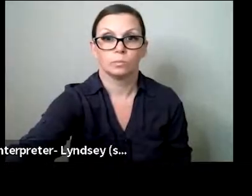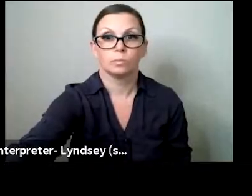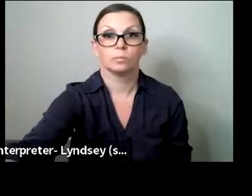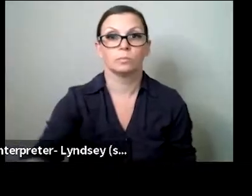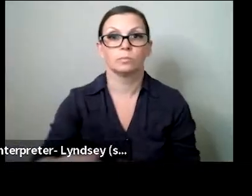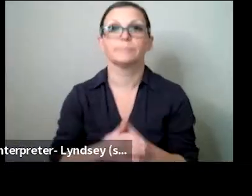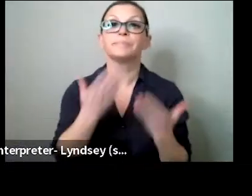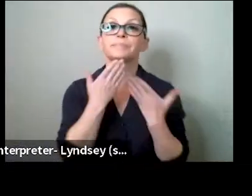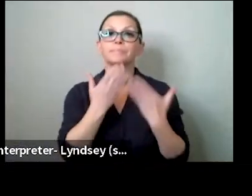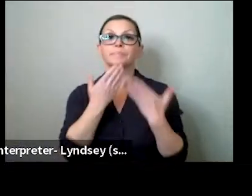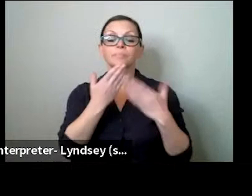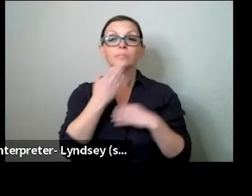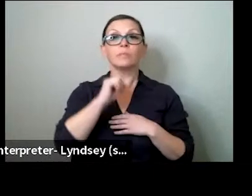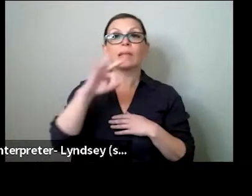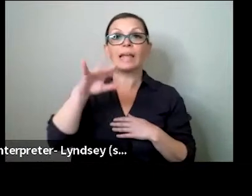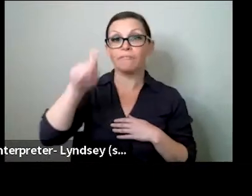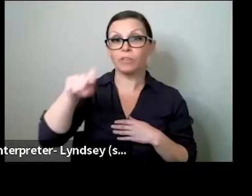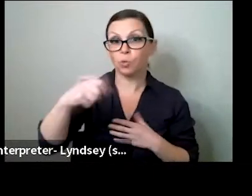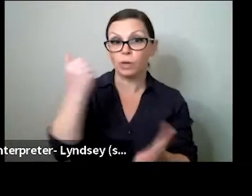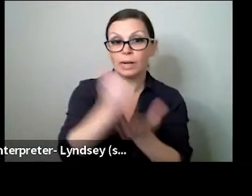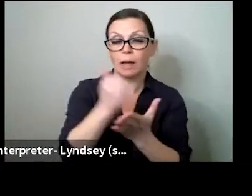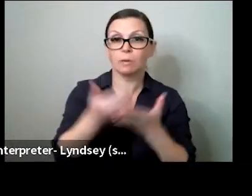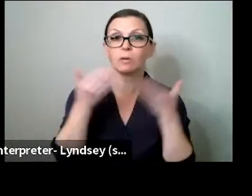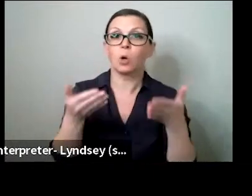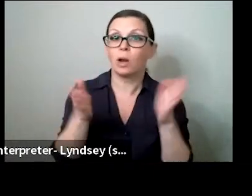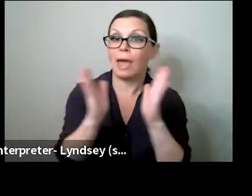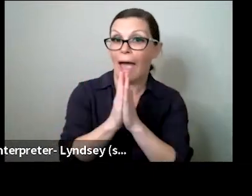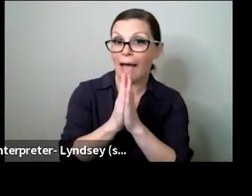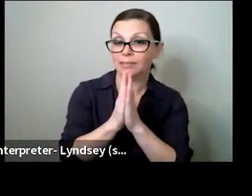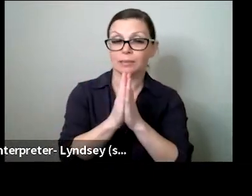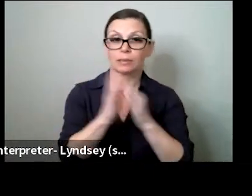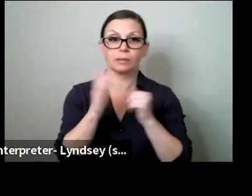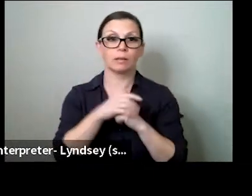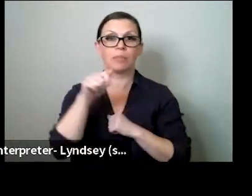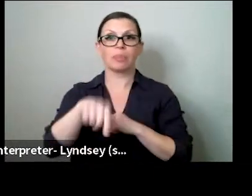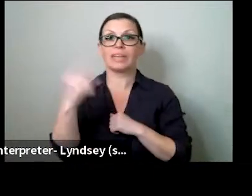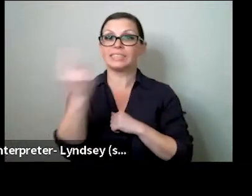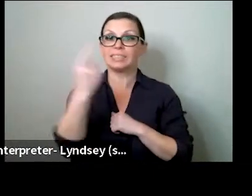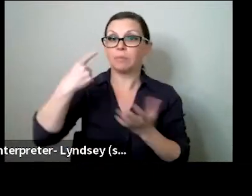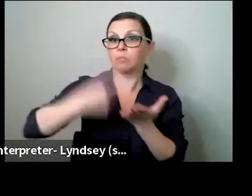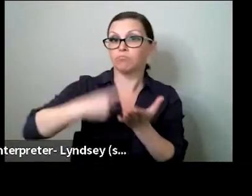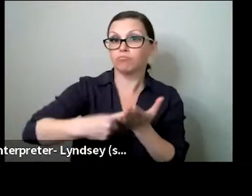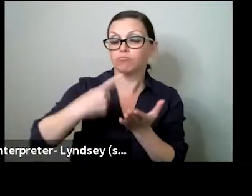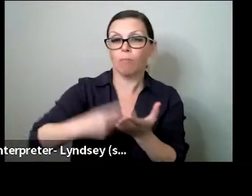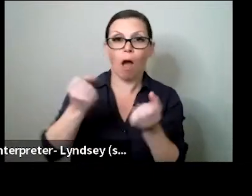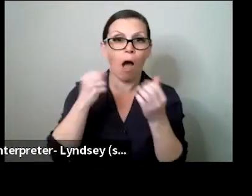Thank you. If you need help, ask. This is something that we talk about a lot.